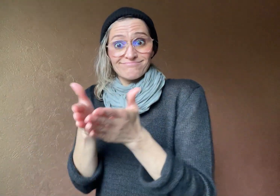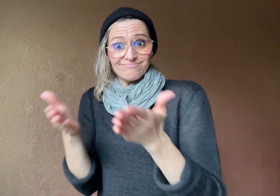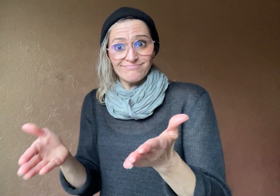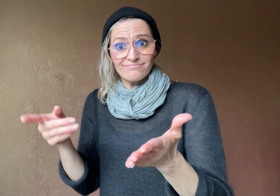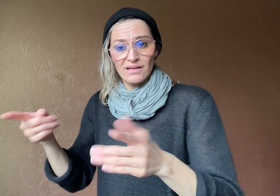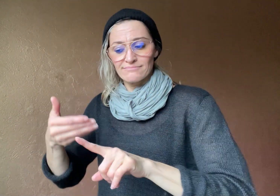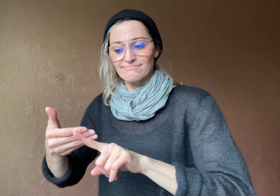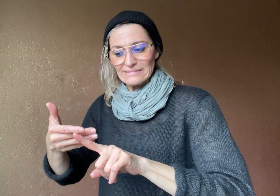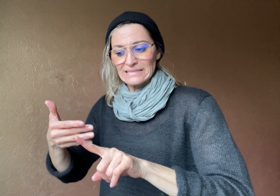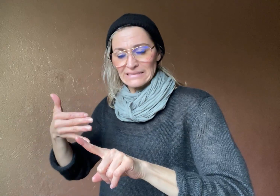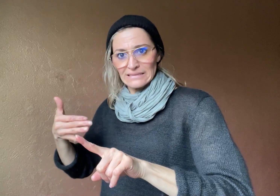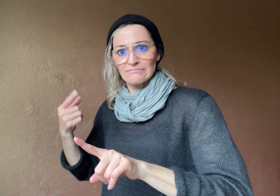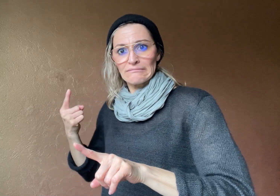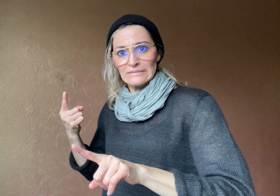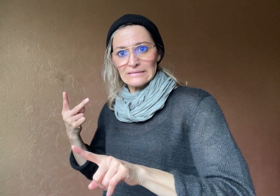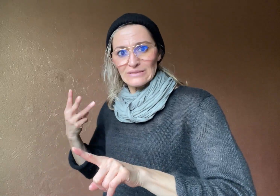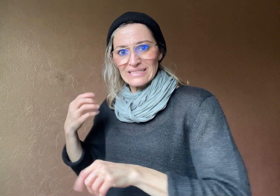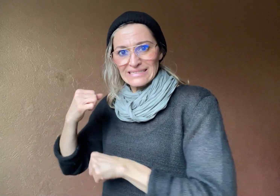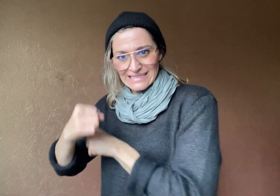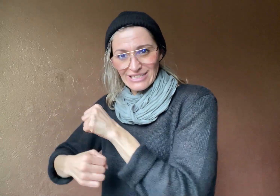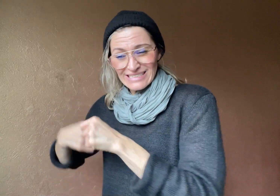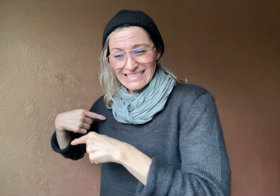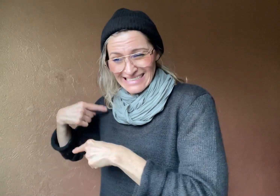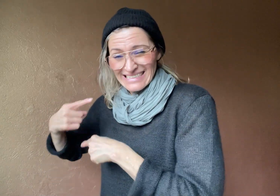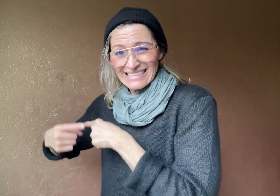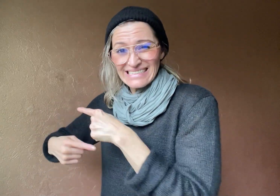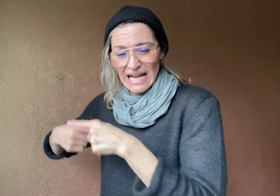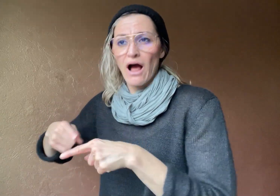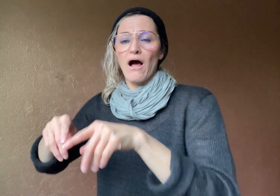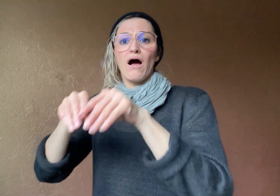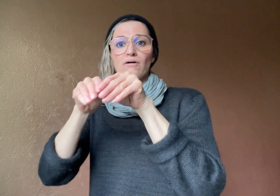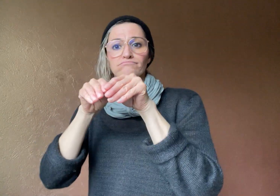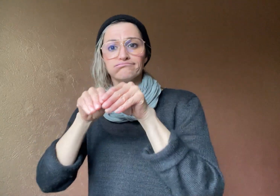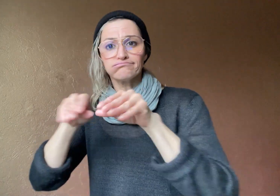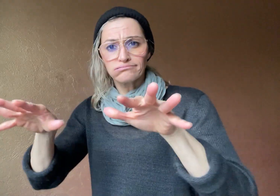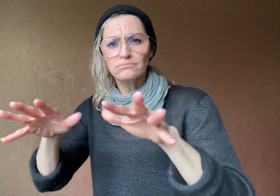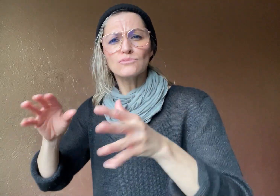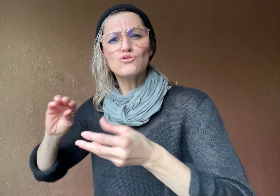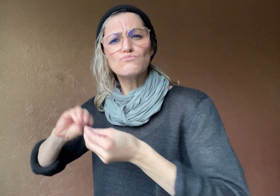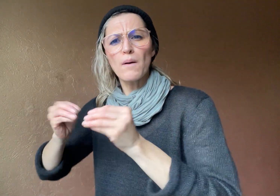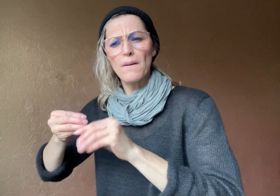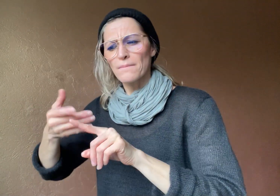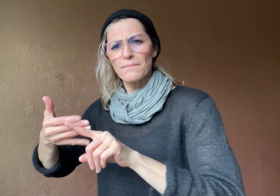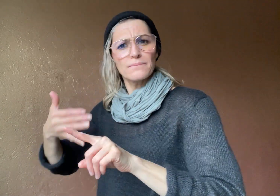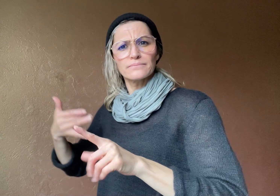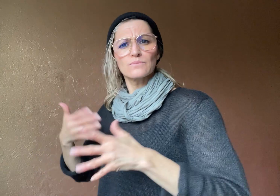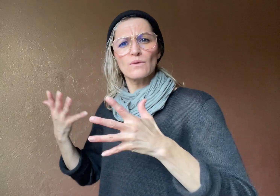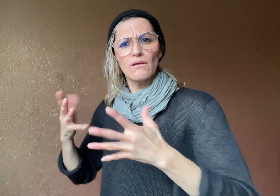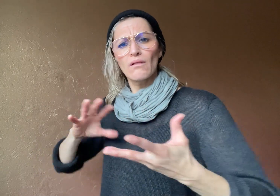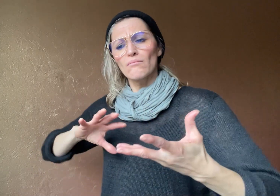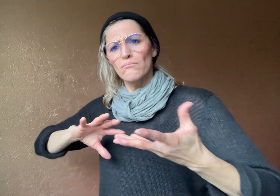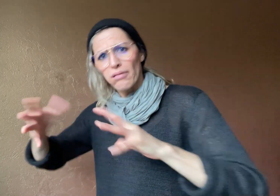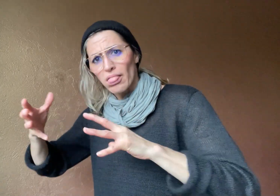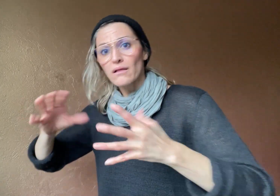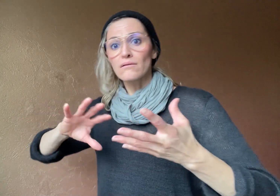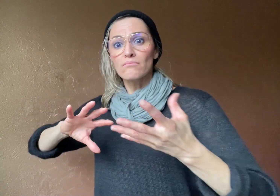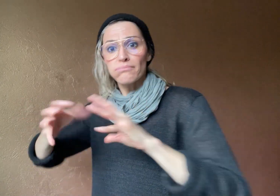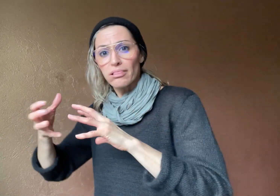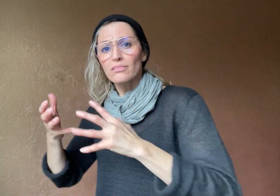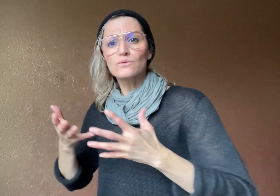The process to launch this dictionary took several years